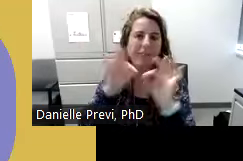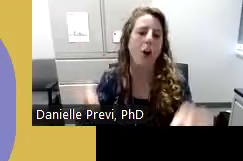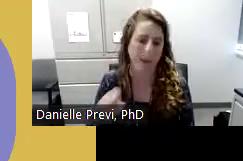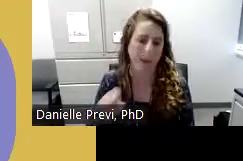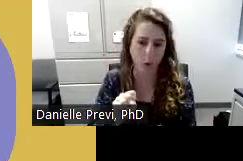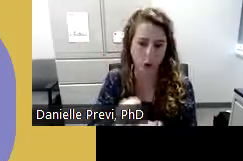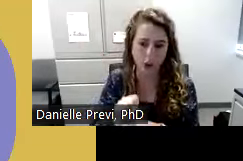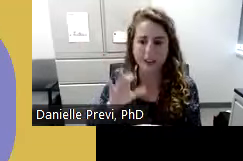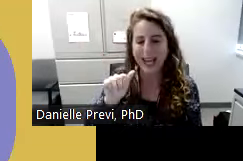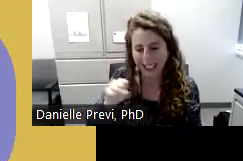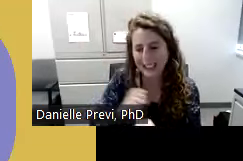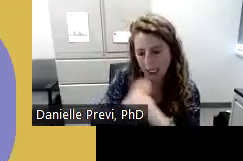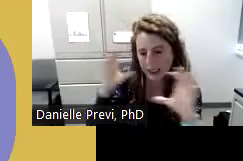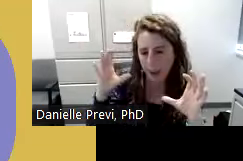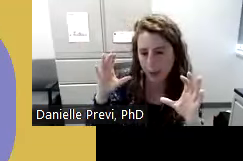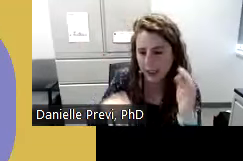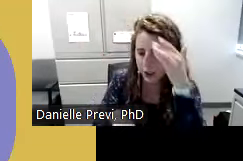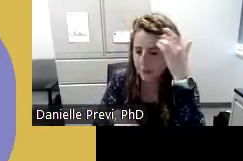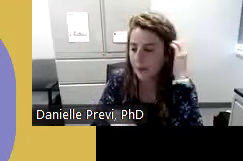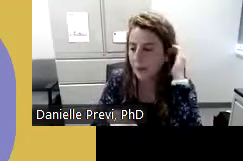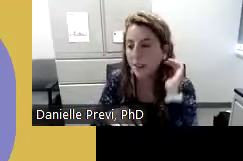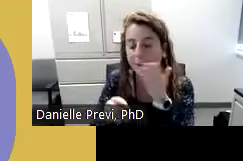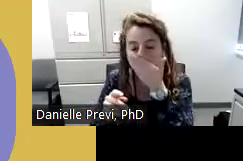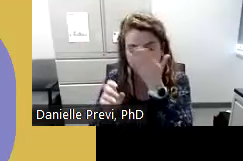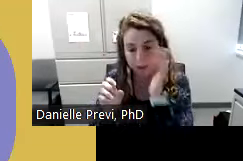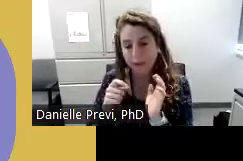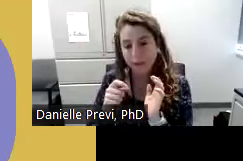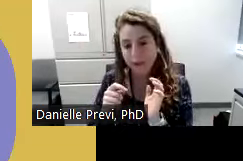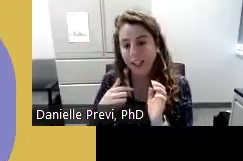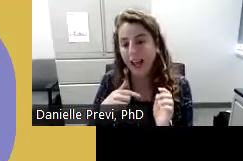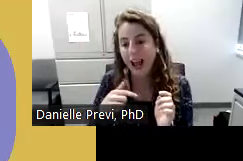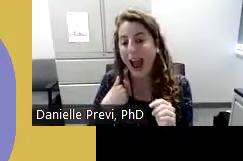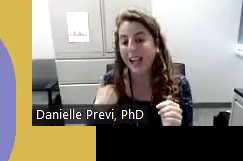concept of language deprivation is more of a framework; it’s more of a conceptualization.